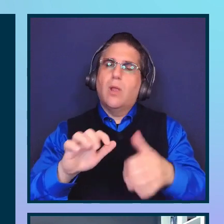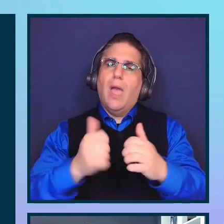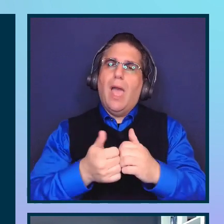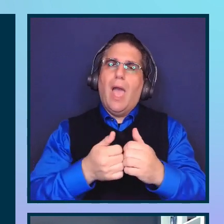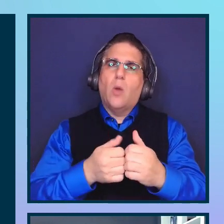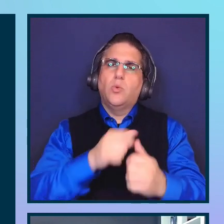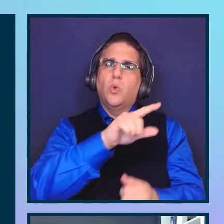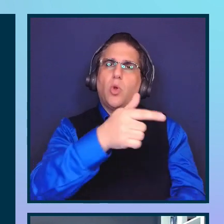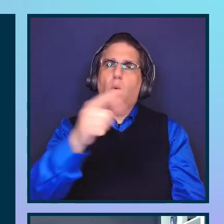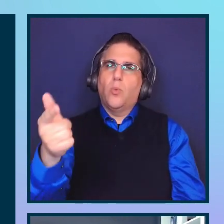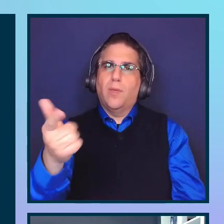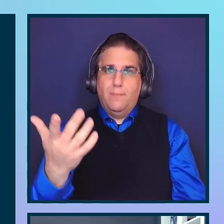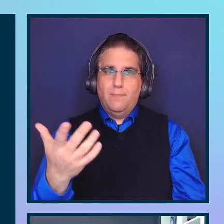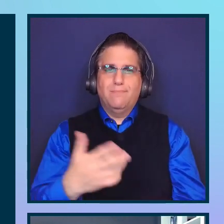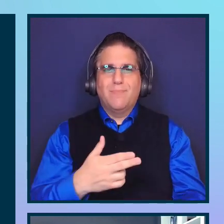Typically, this is known at the set pattern,